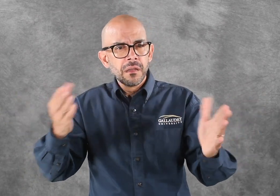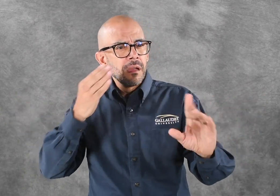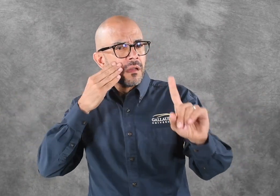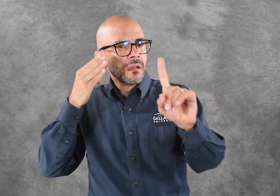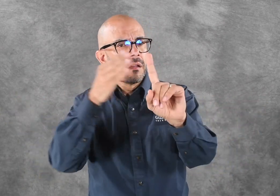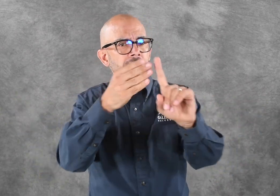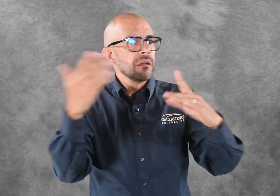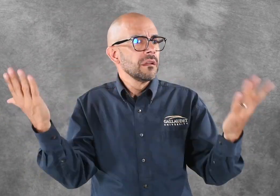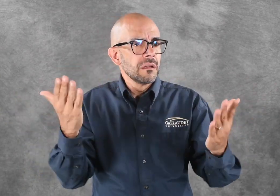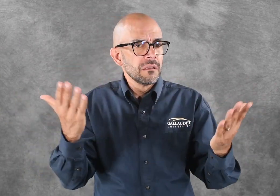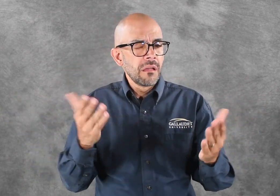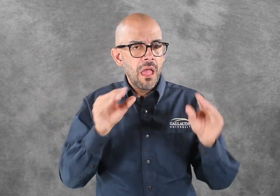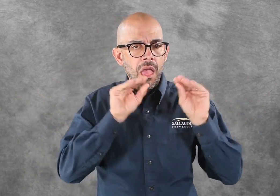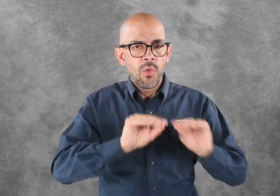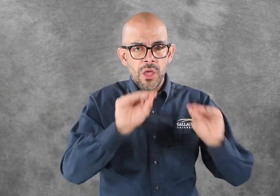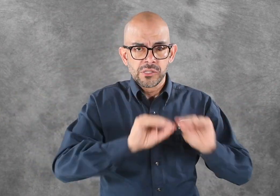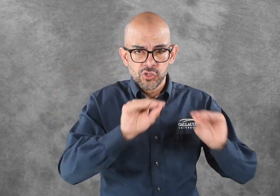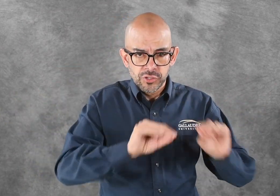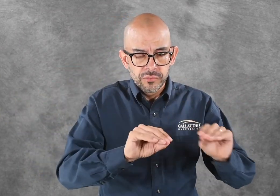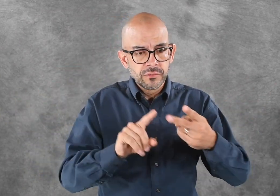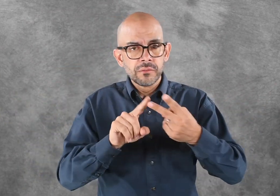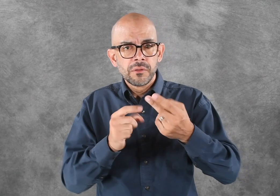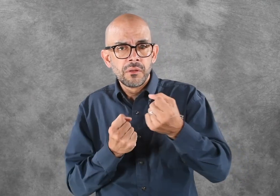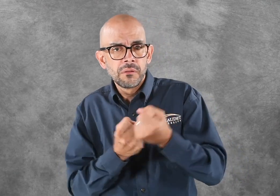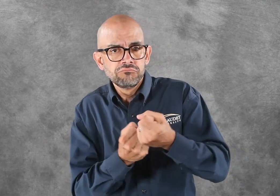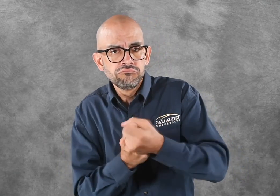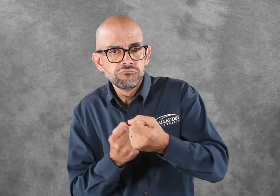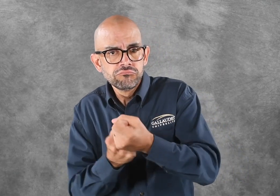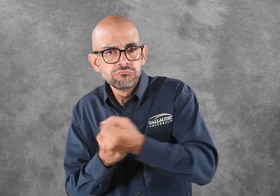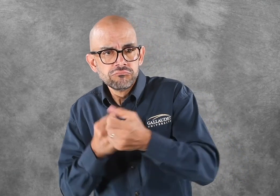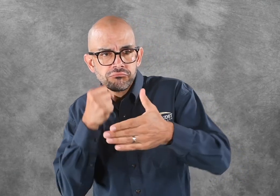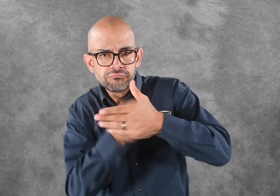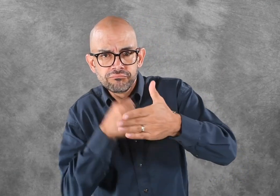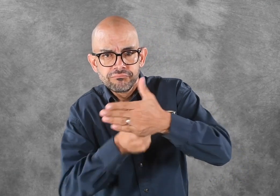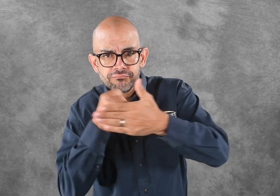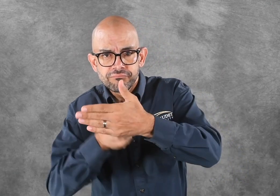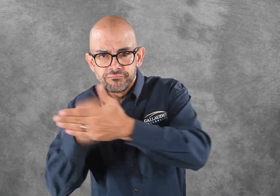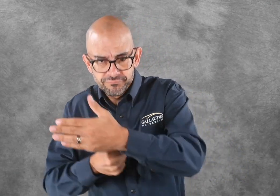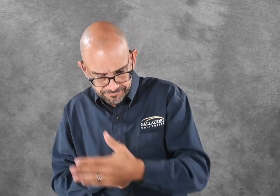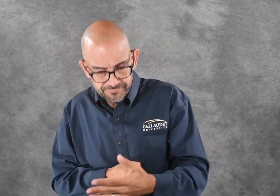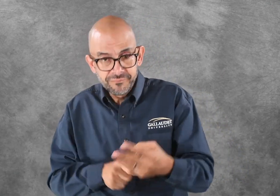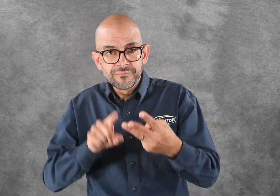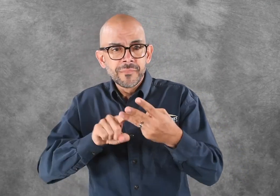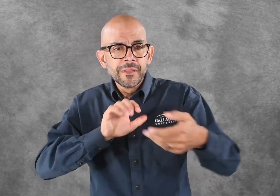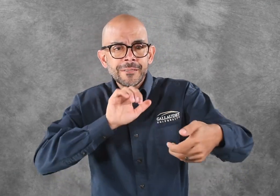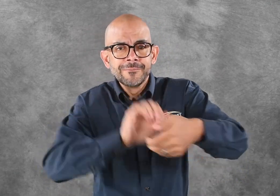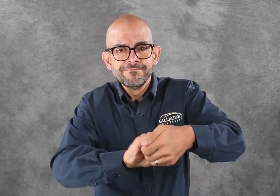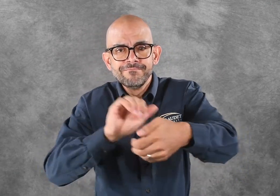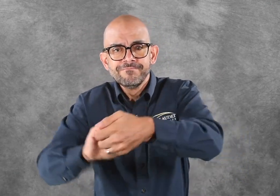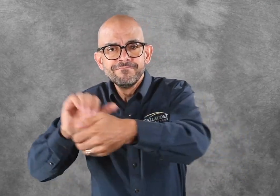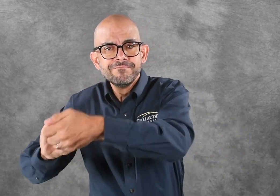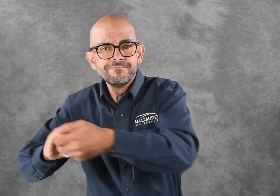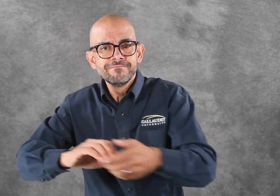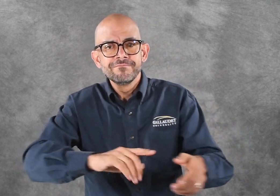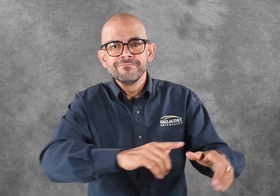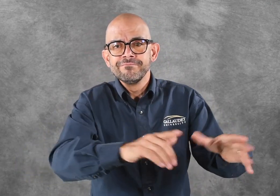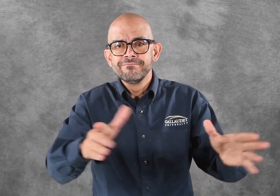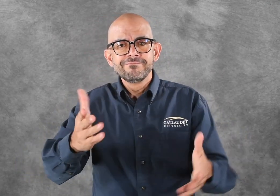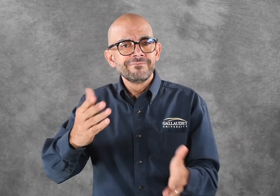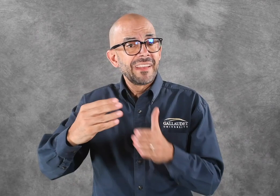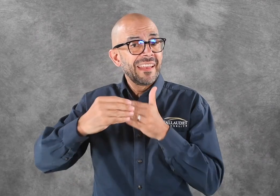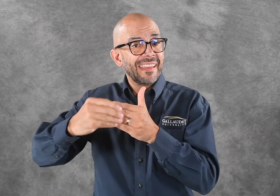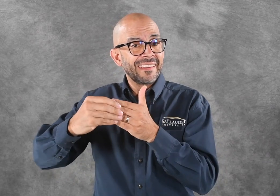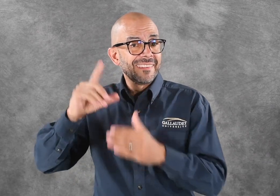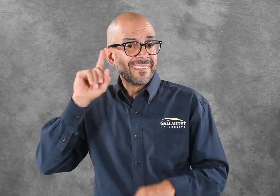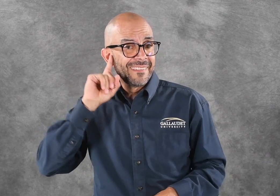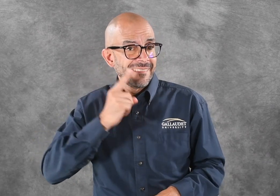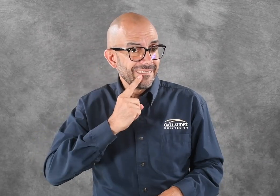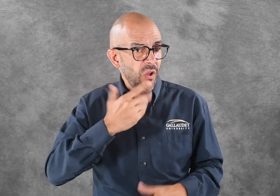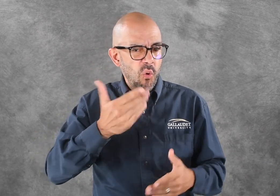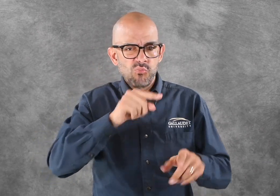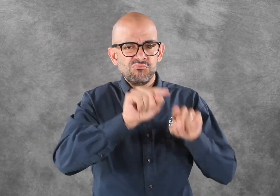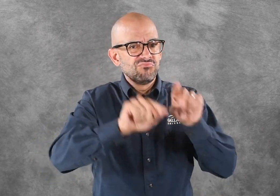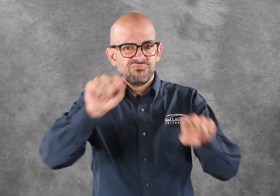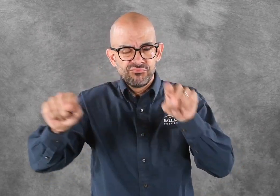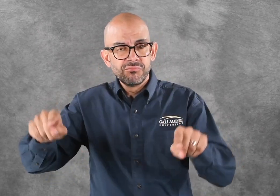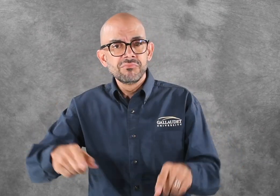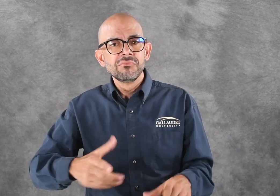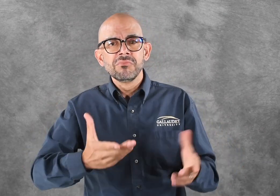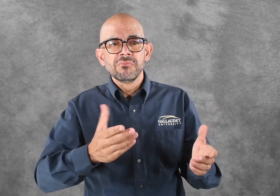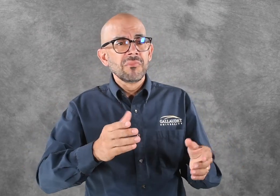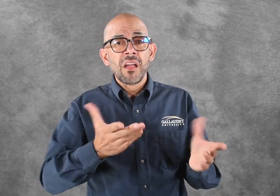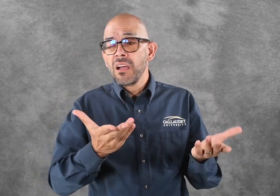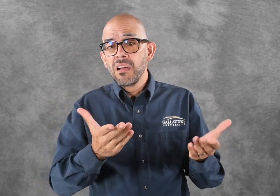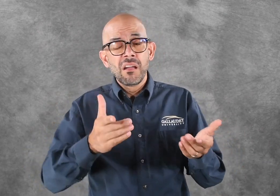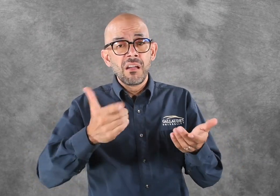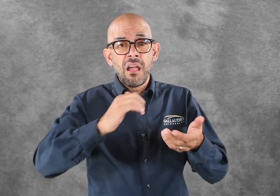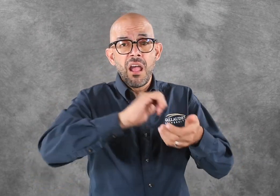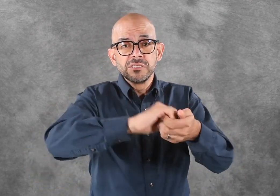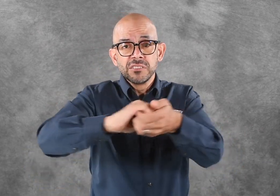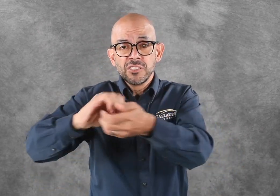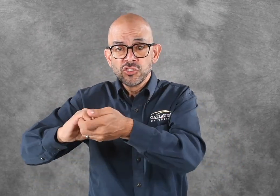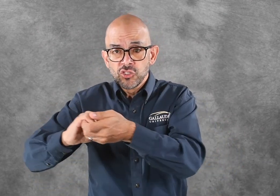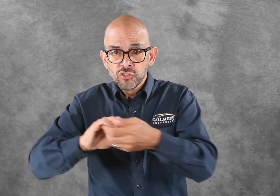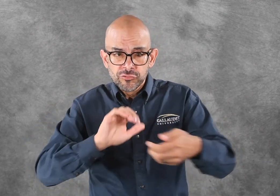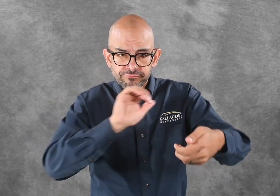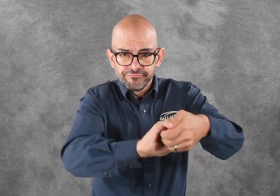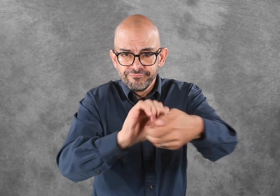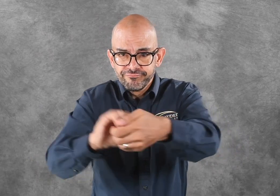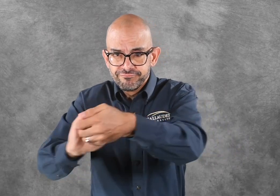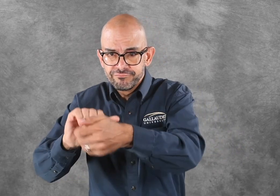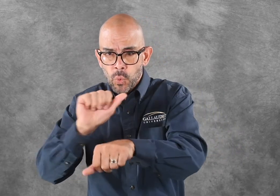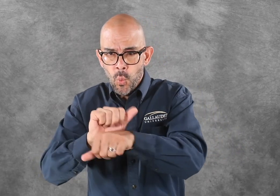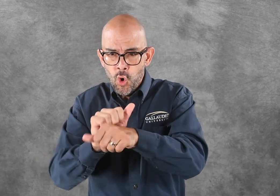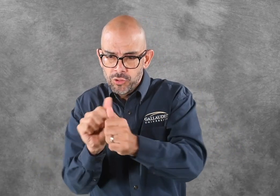through education, advocacy, and partnering with influential leaders and organizations.